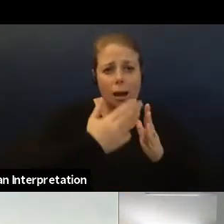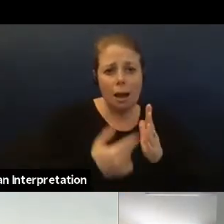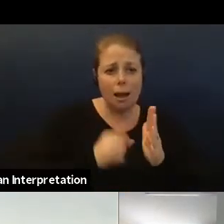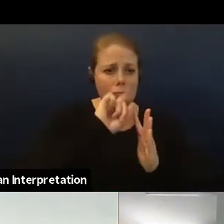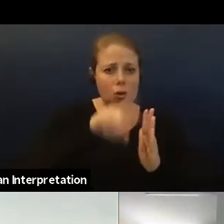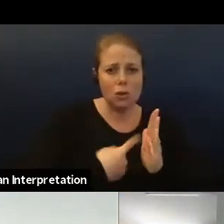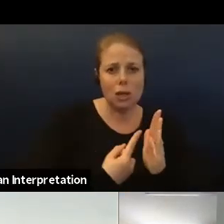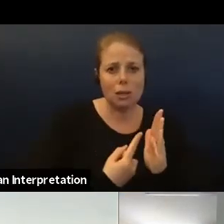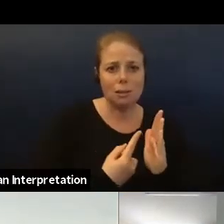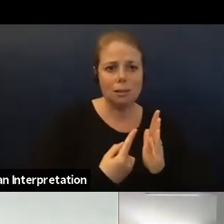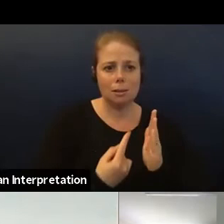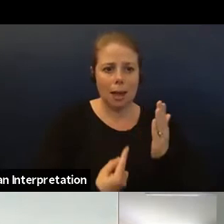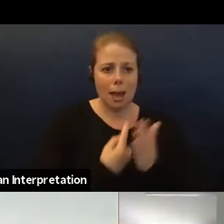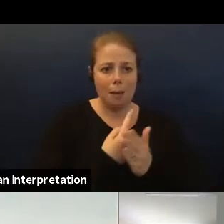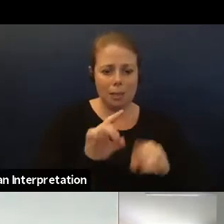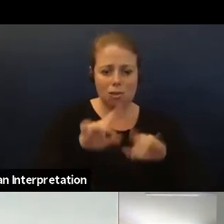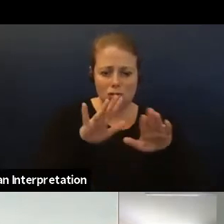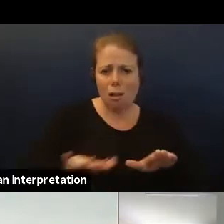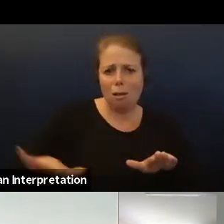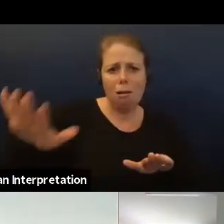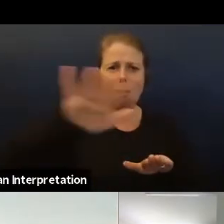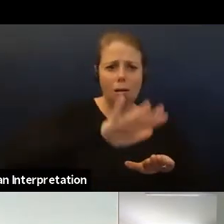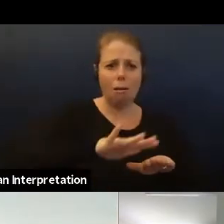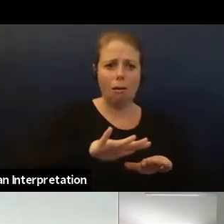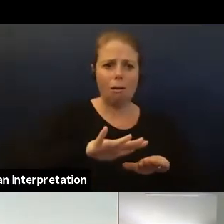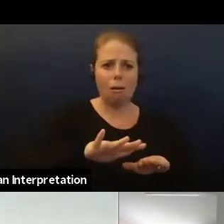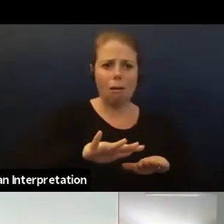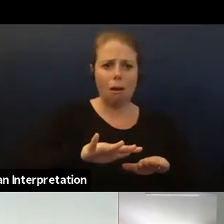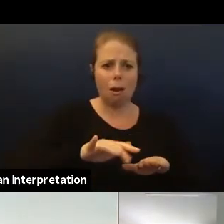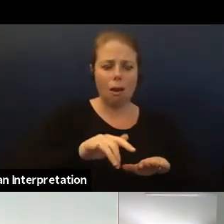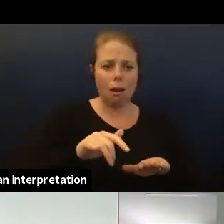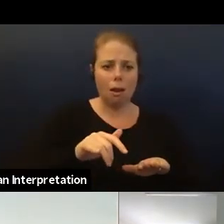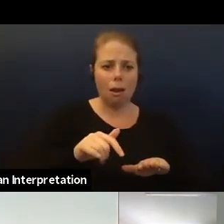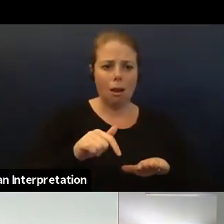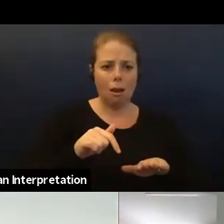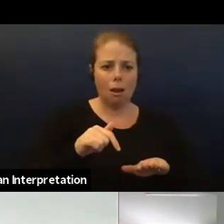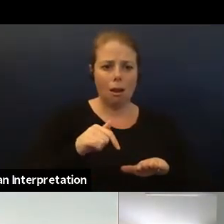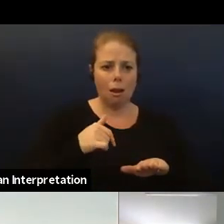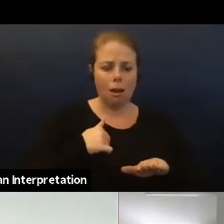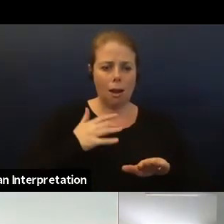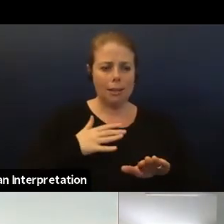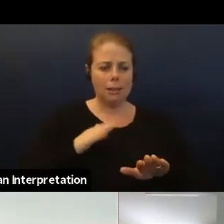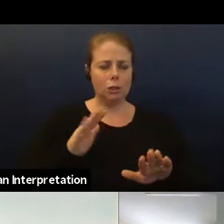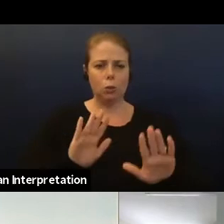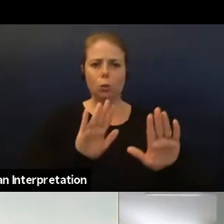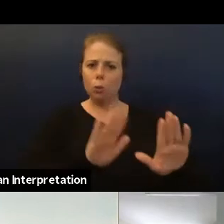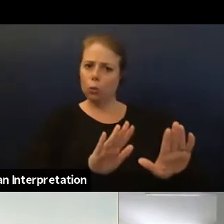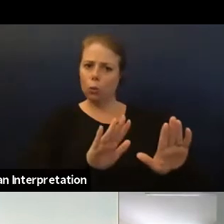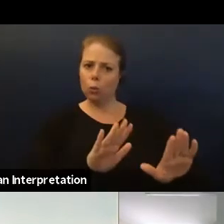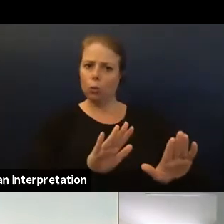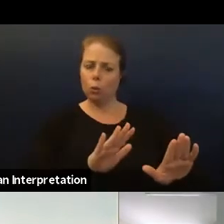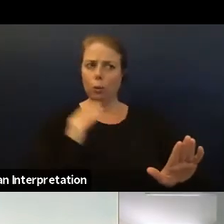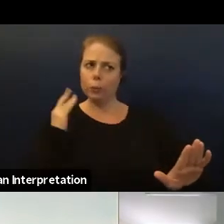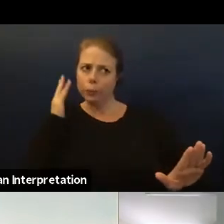country. But I actually needed to rest that, sleep on it if you like for a couple of days